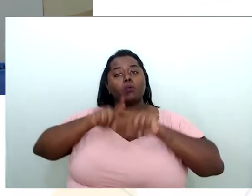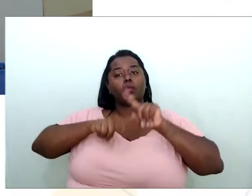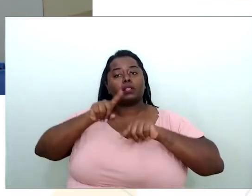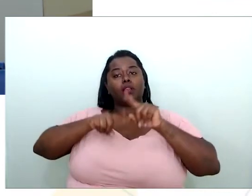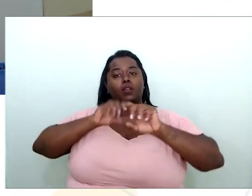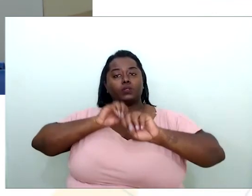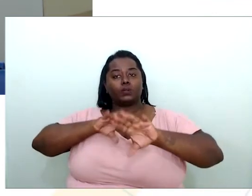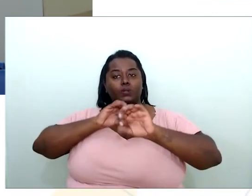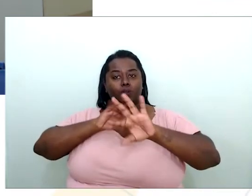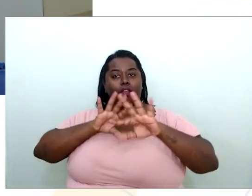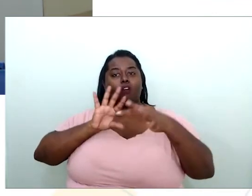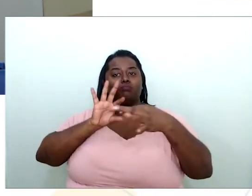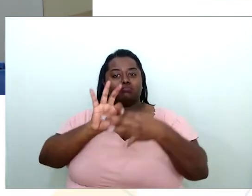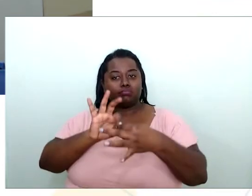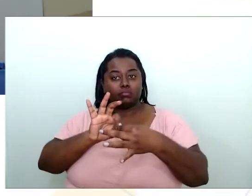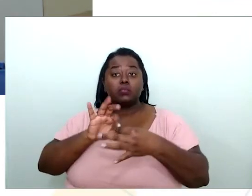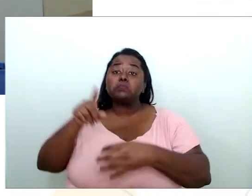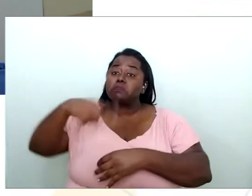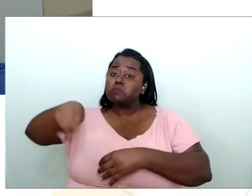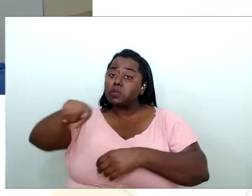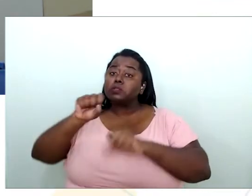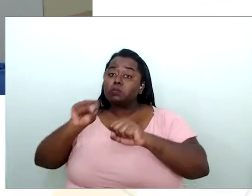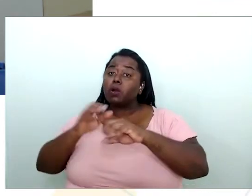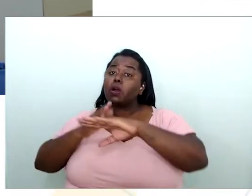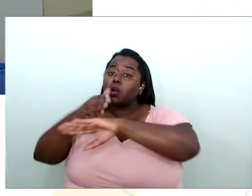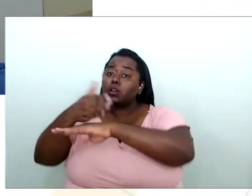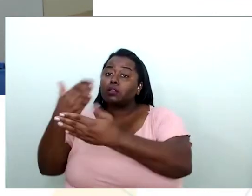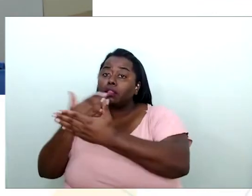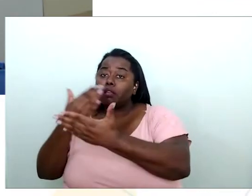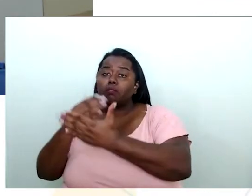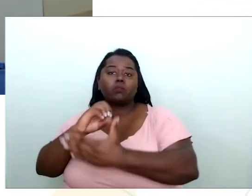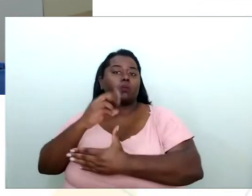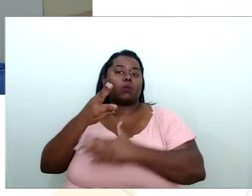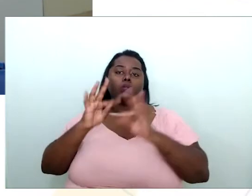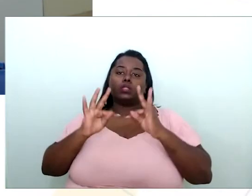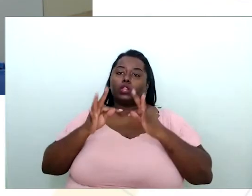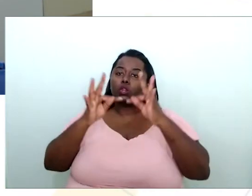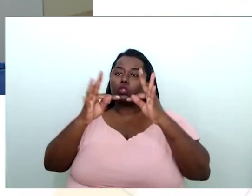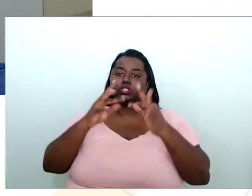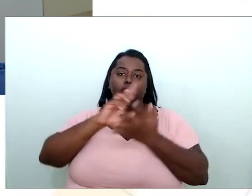they come in books or Technology forms and other forms so this this is this is